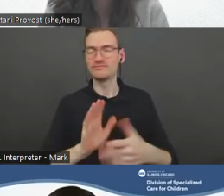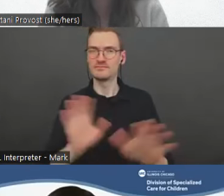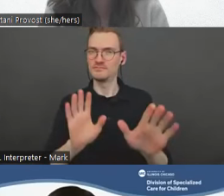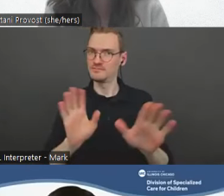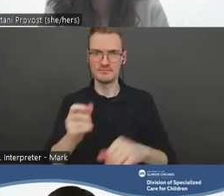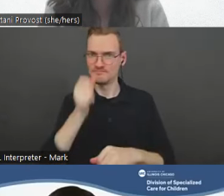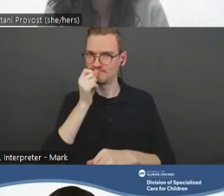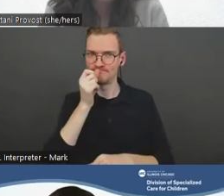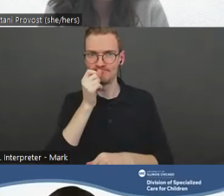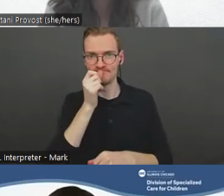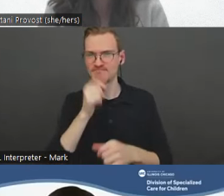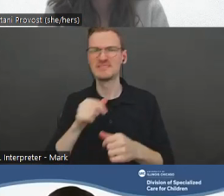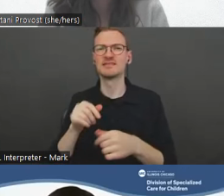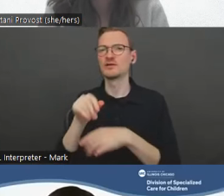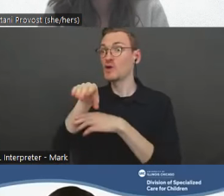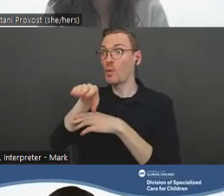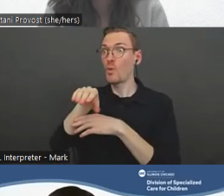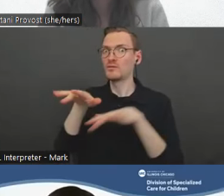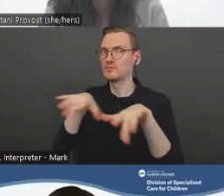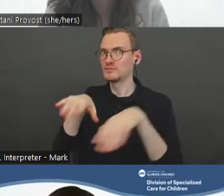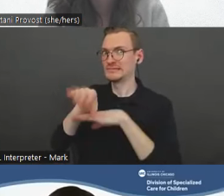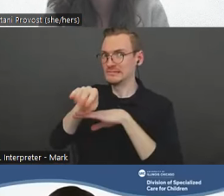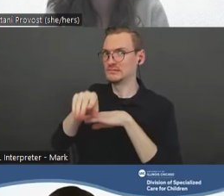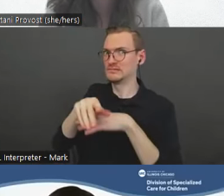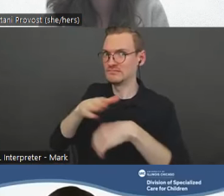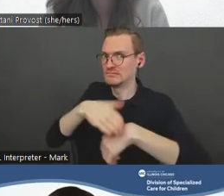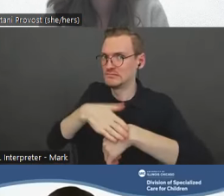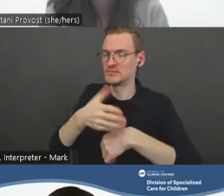and that you're the only one that knows it, so please try to keep your questions general. If